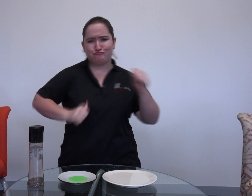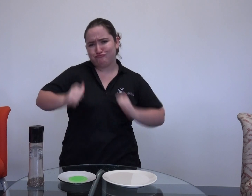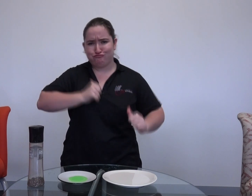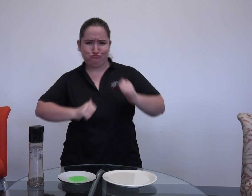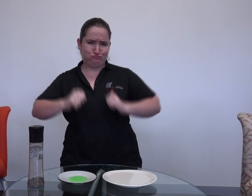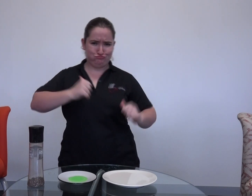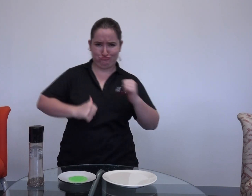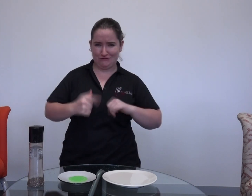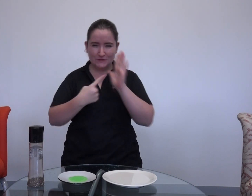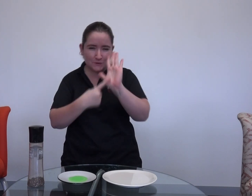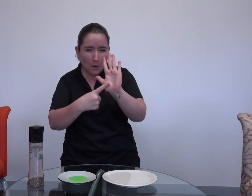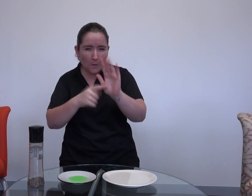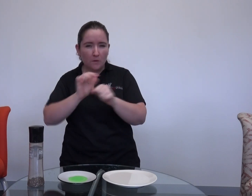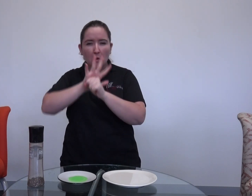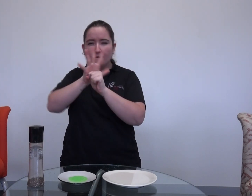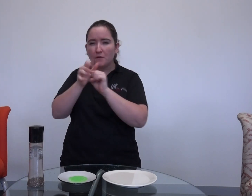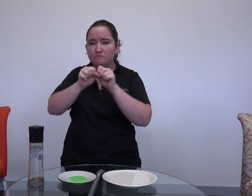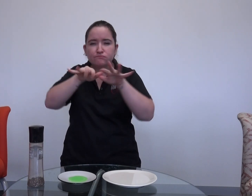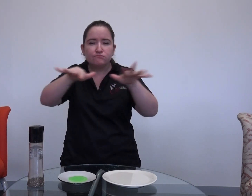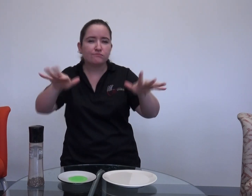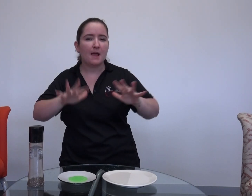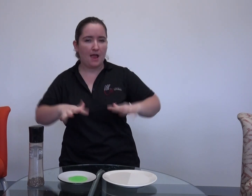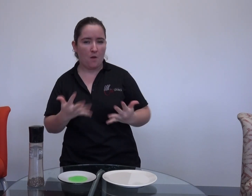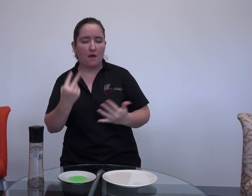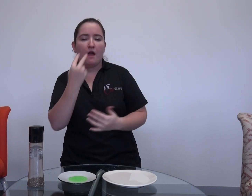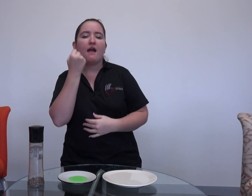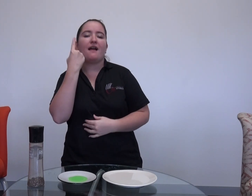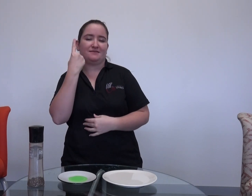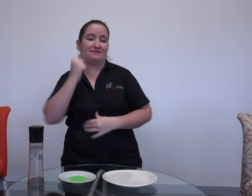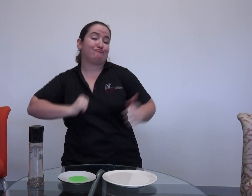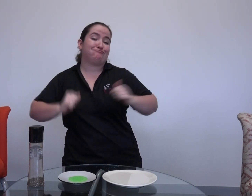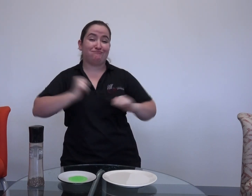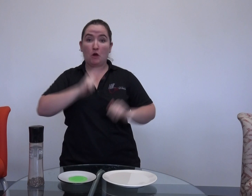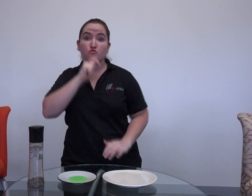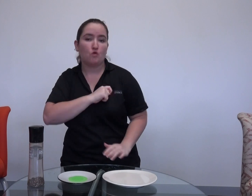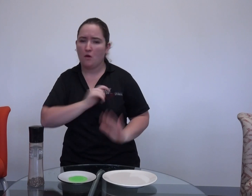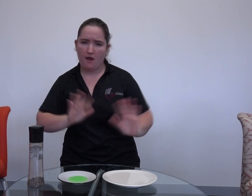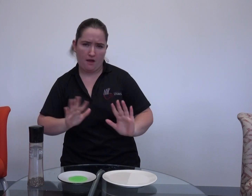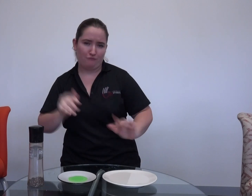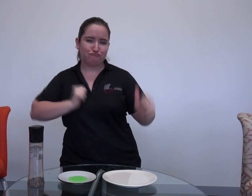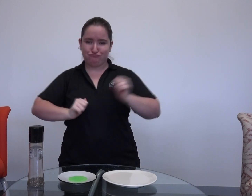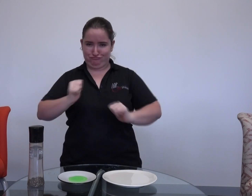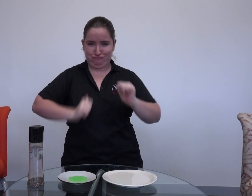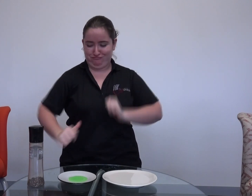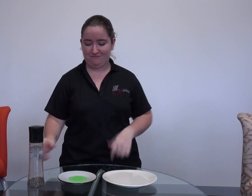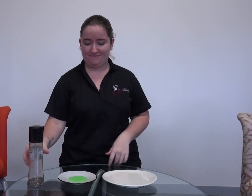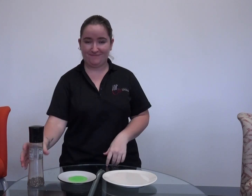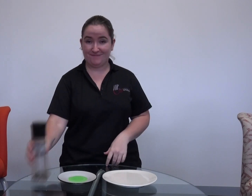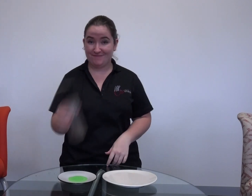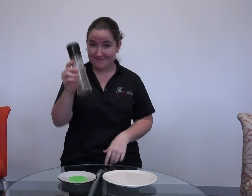Now, I am going to perform a short drama about how coronavirus spreads. The roleplay is not factual. It is a display.